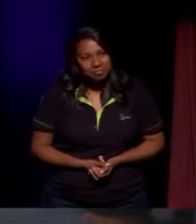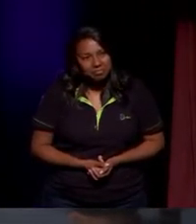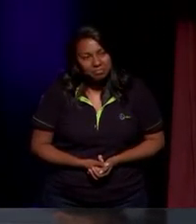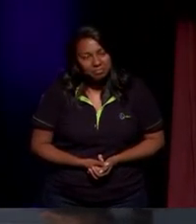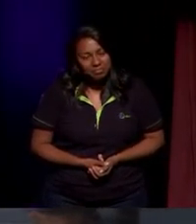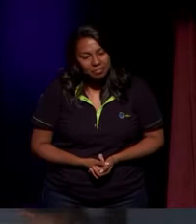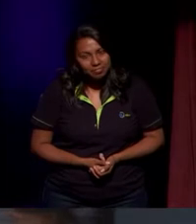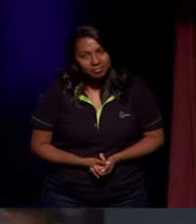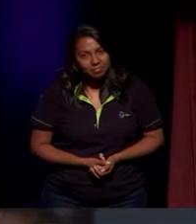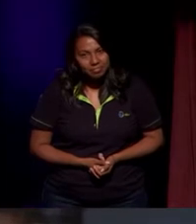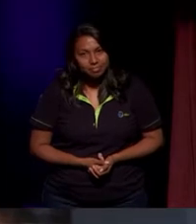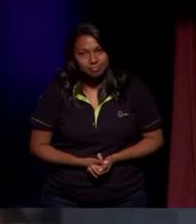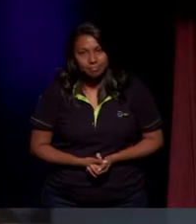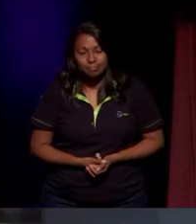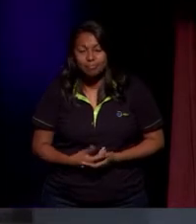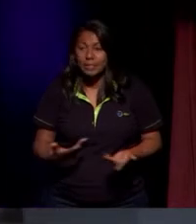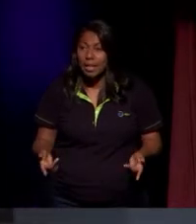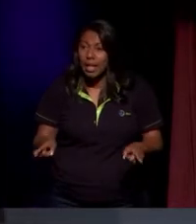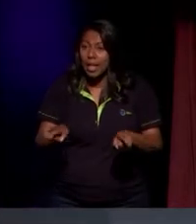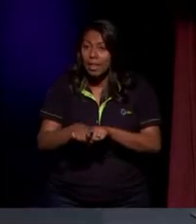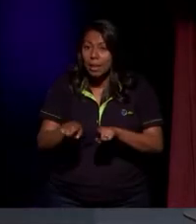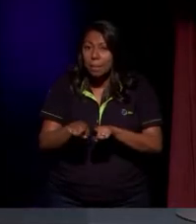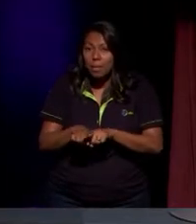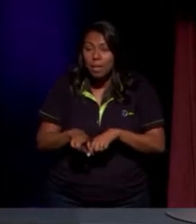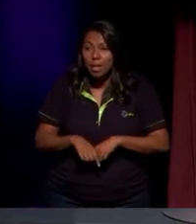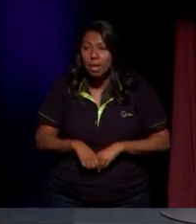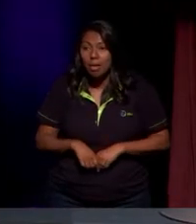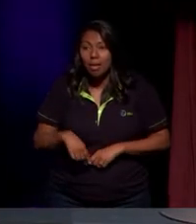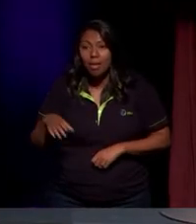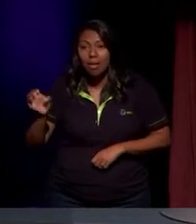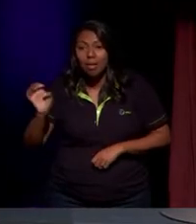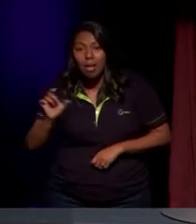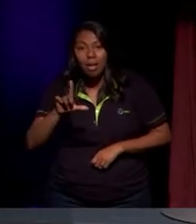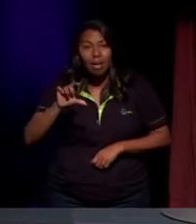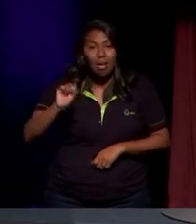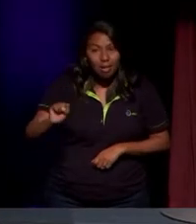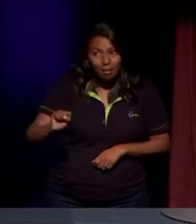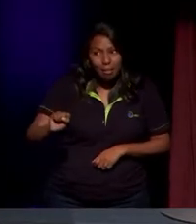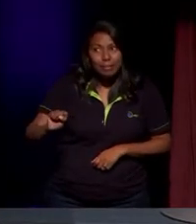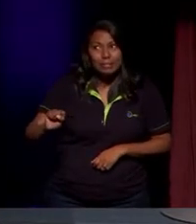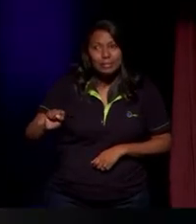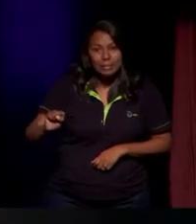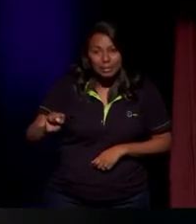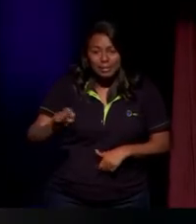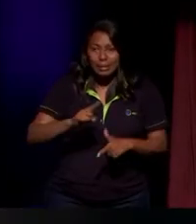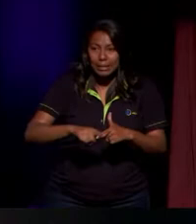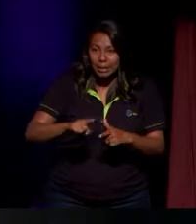The issue of homosexuals is a very serious matter. because they have to get married, have a straight marriage